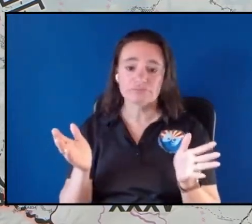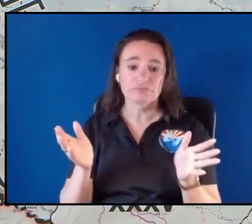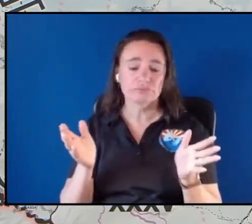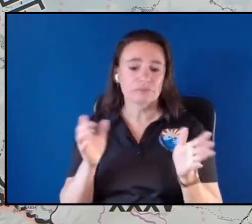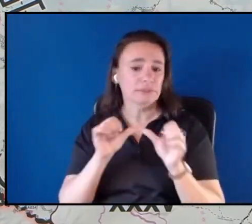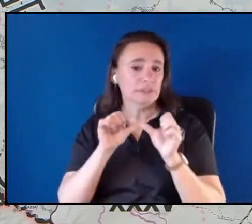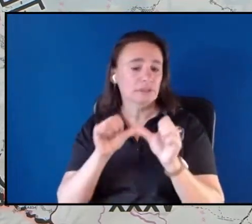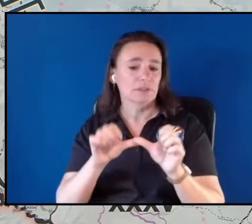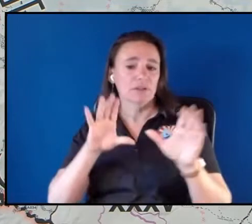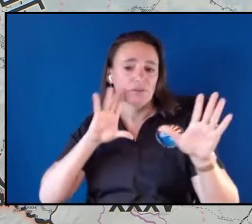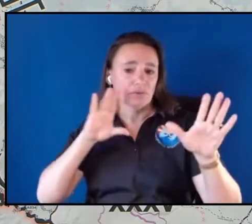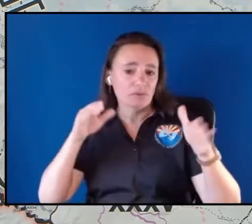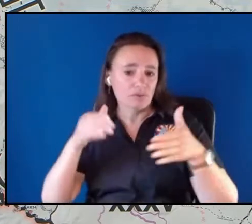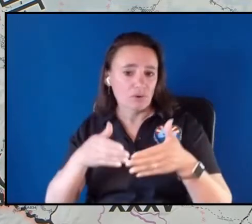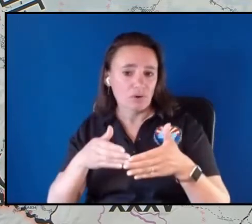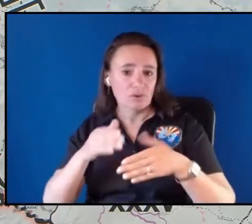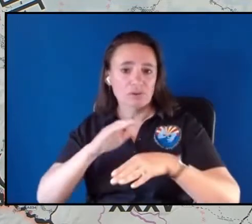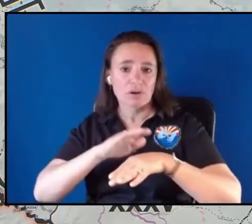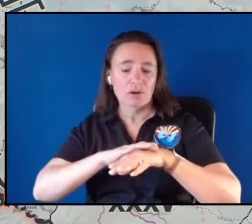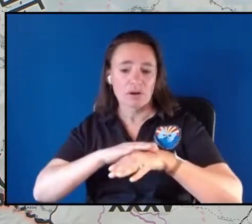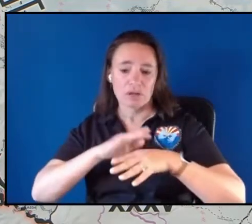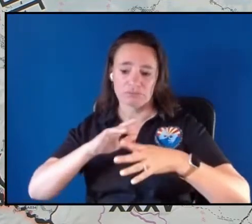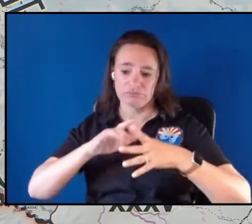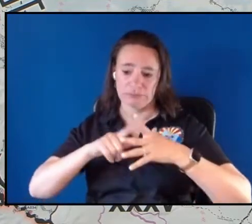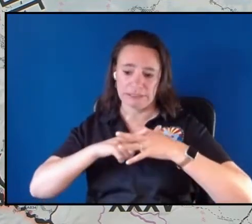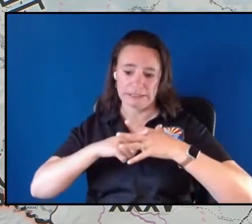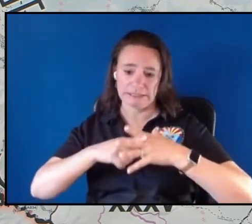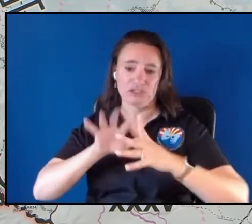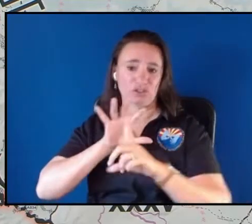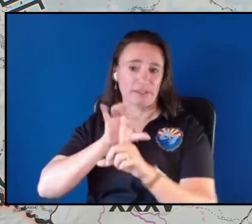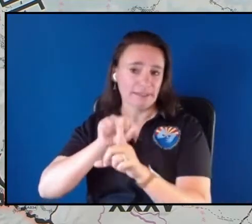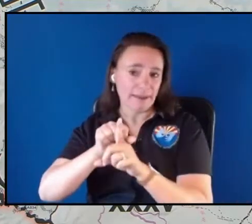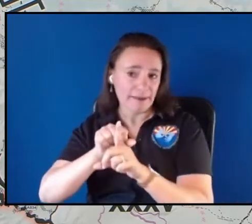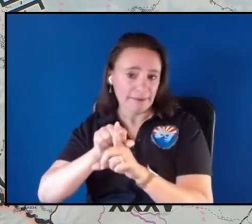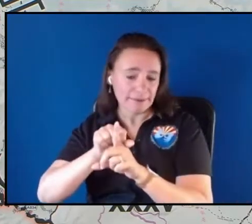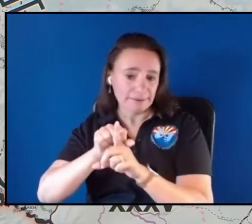on initial attack and have resources identified that will